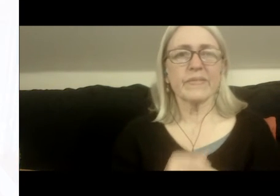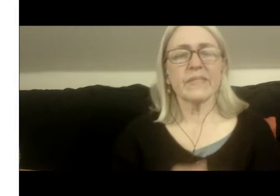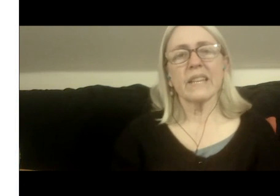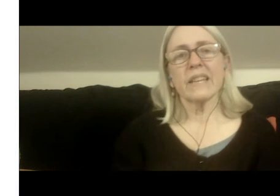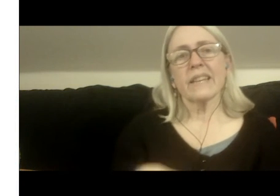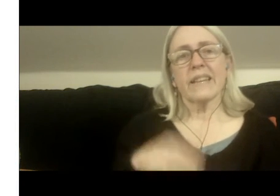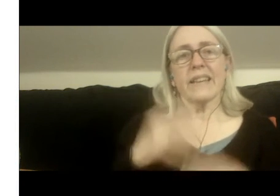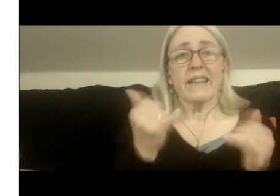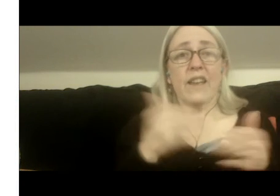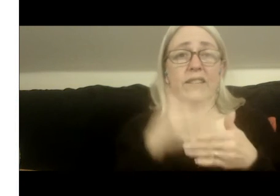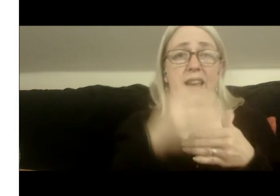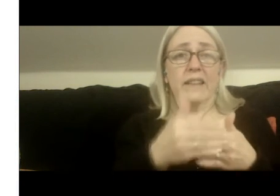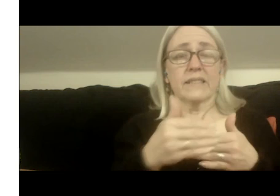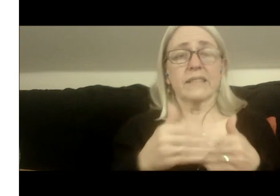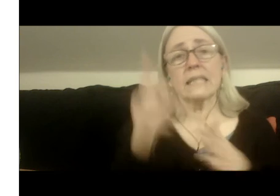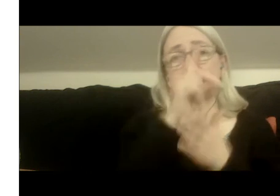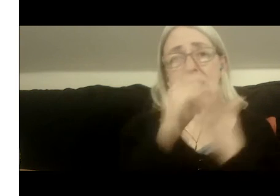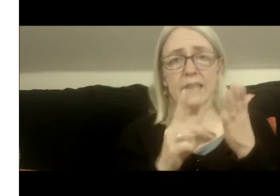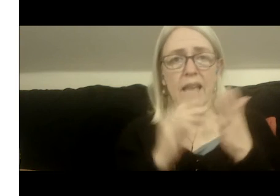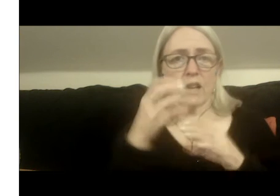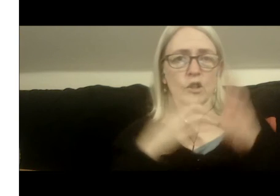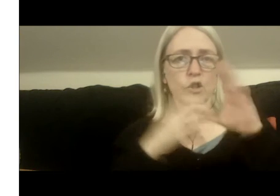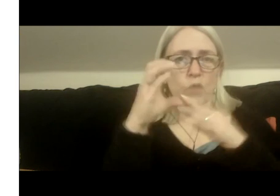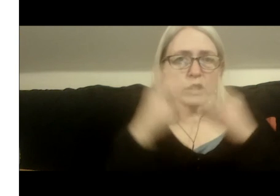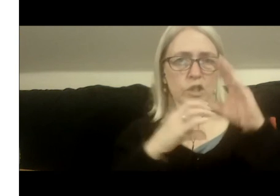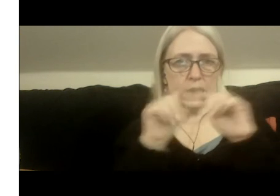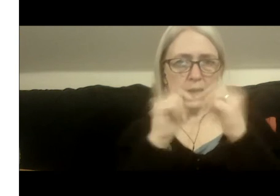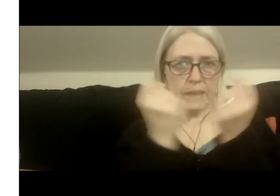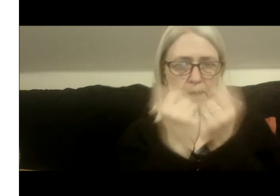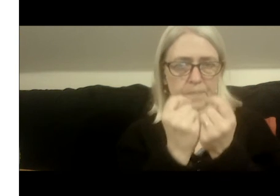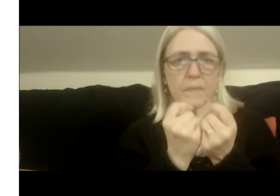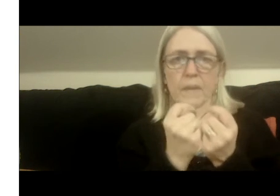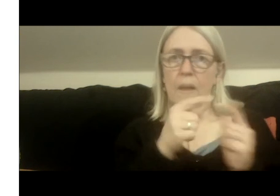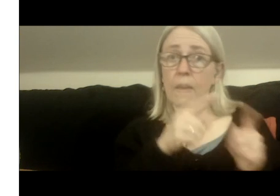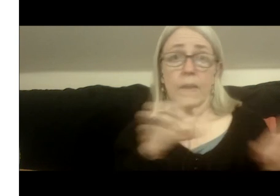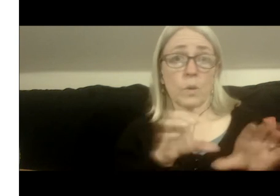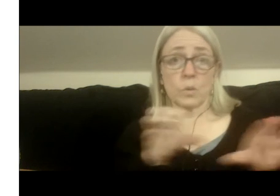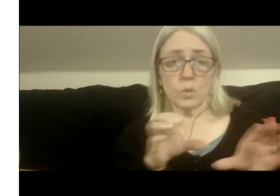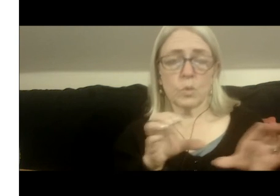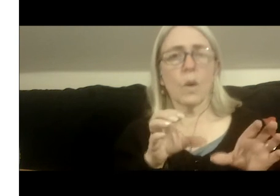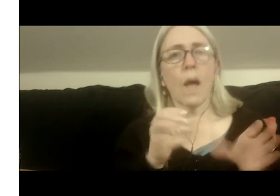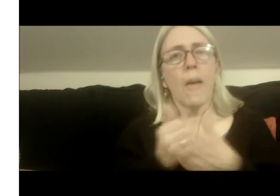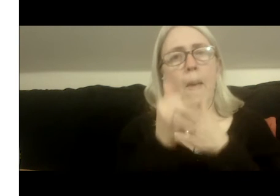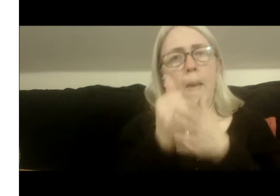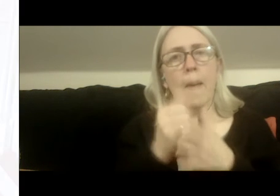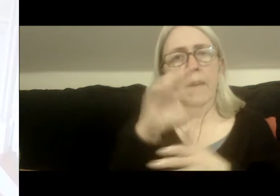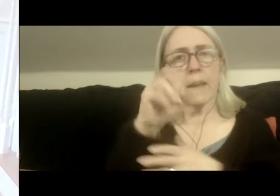They were instrumental in preparing campus space for the safe return of our students, faculty, and staff.